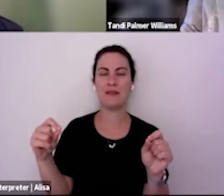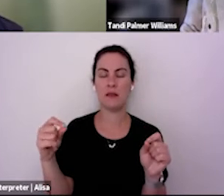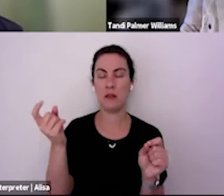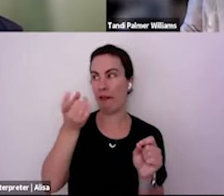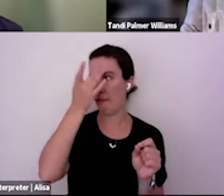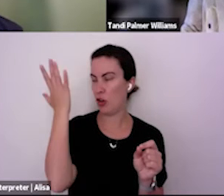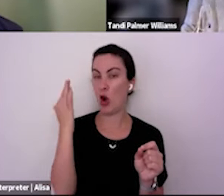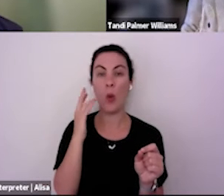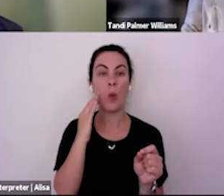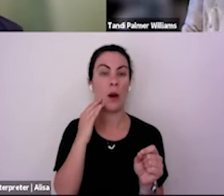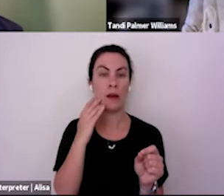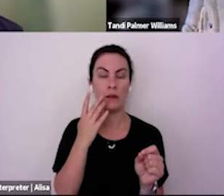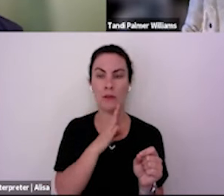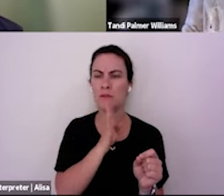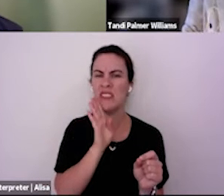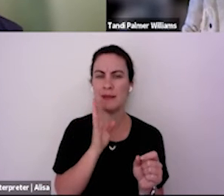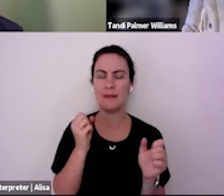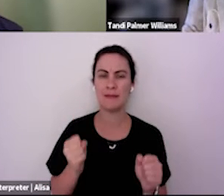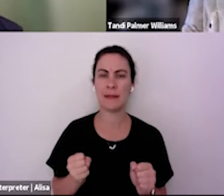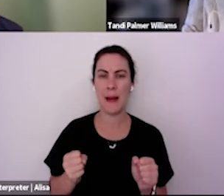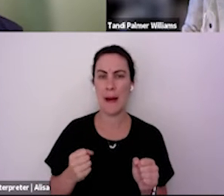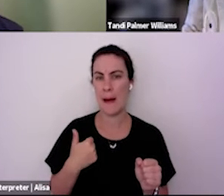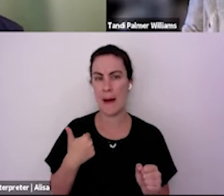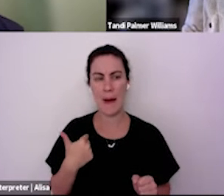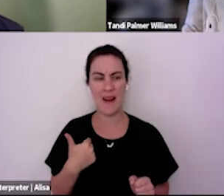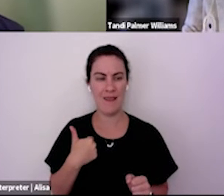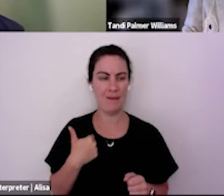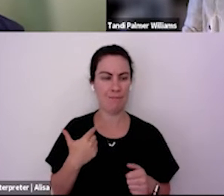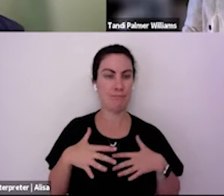so it's easy to get caught up and not stop and watch.